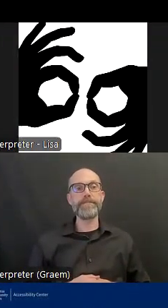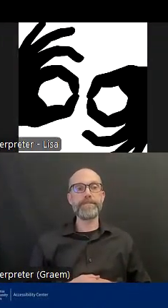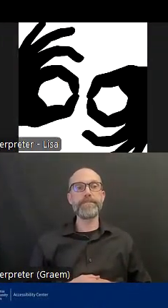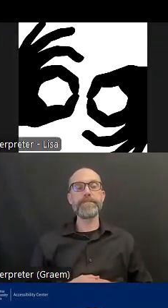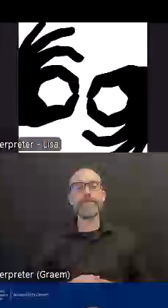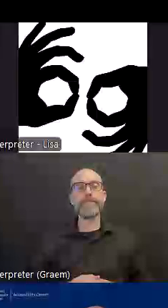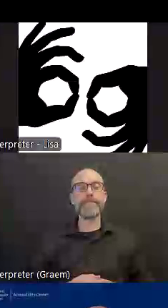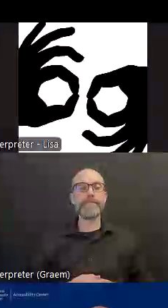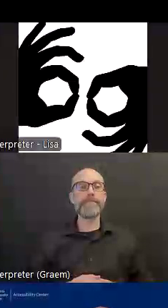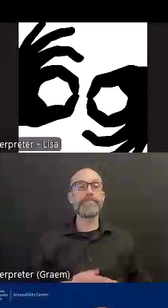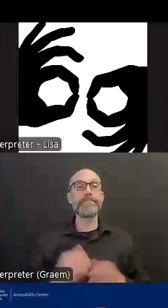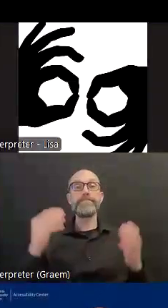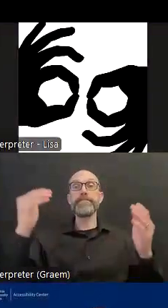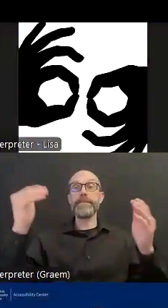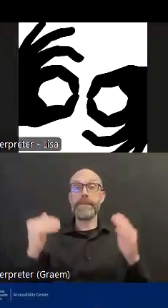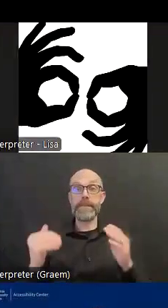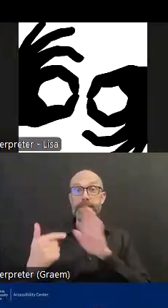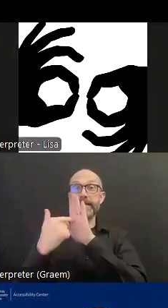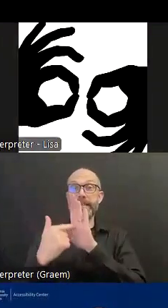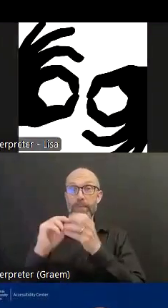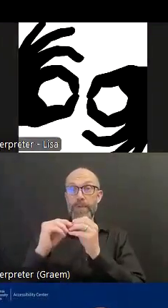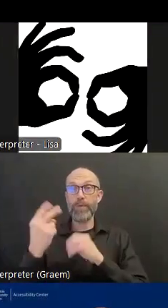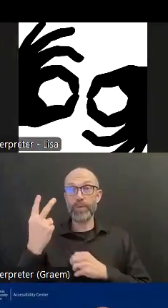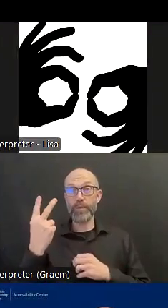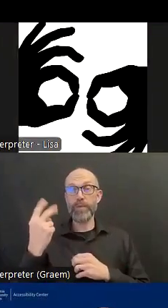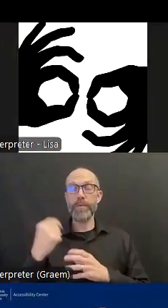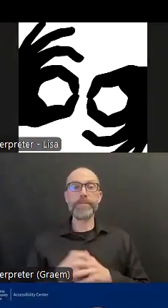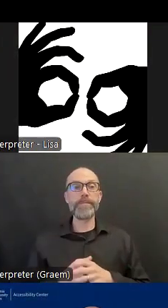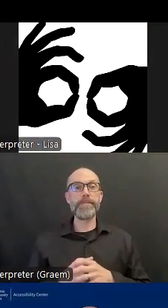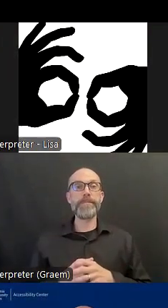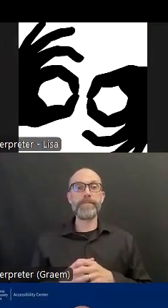Next, we're going to go to example number two.